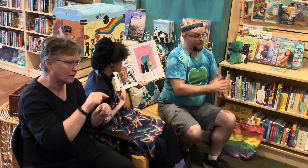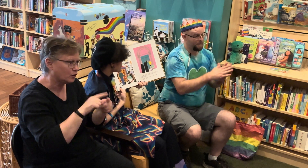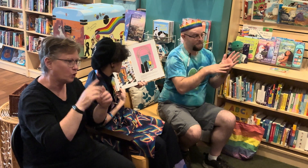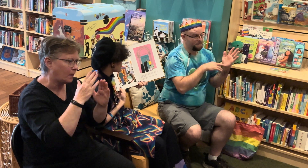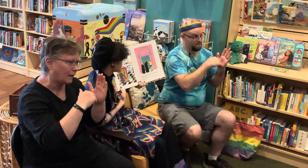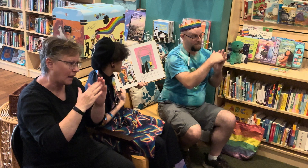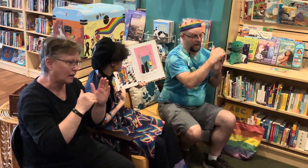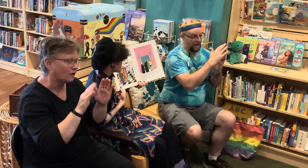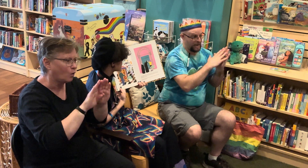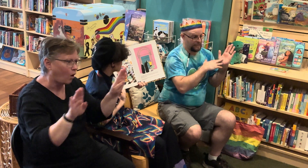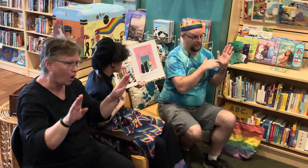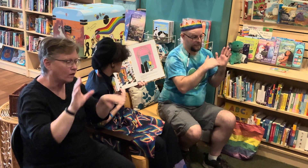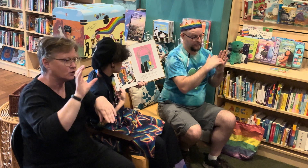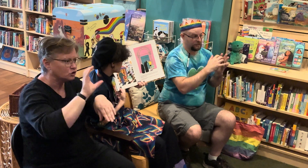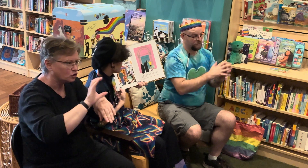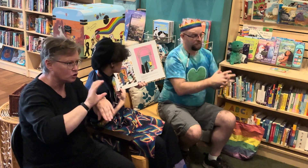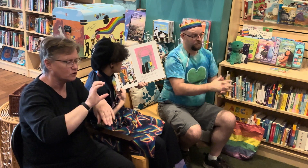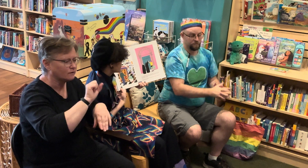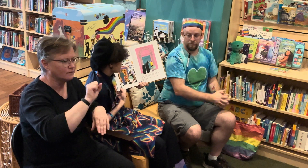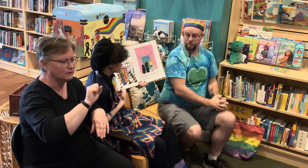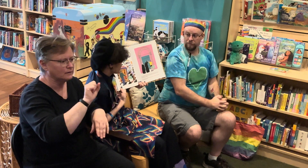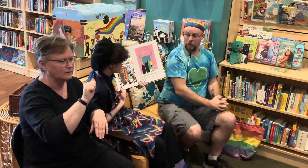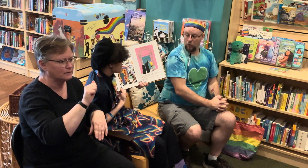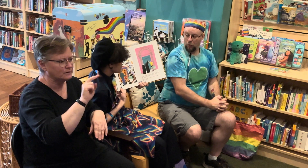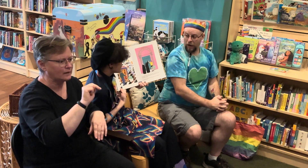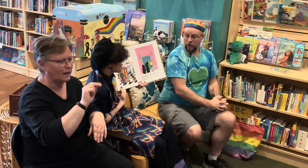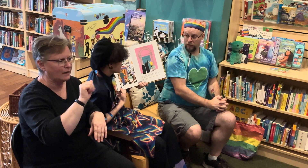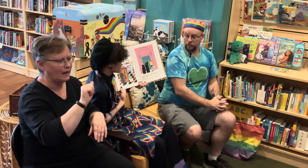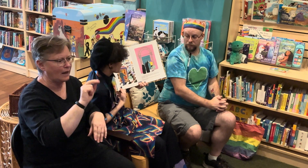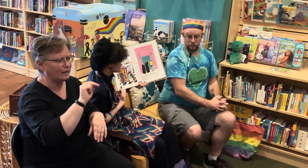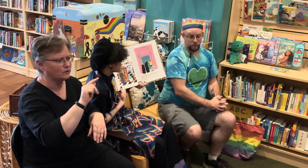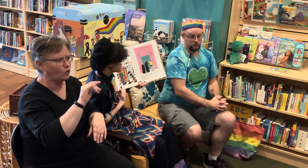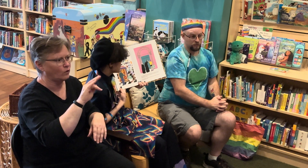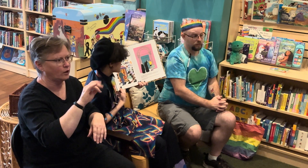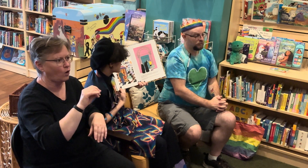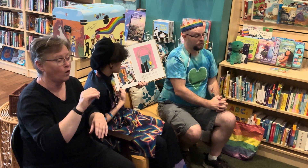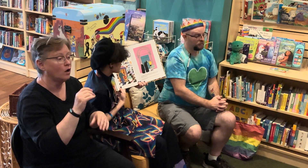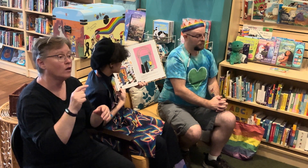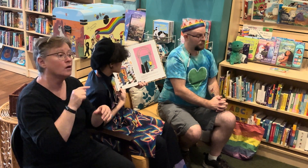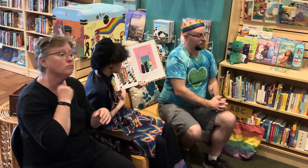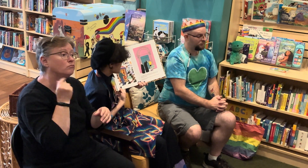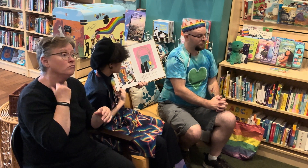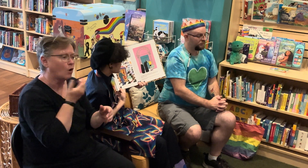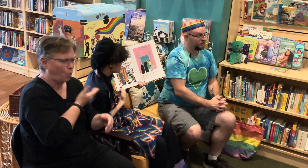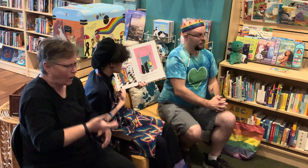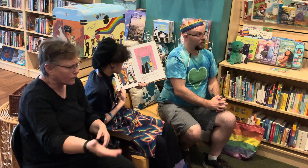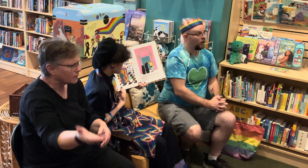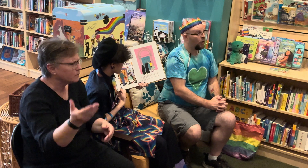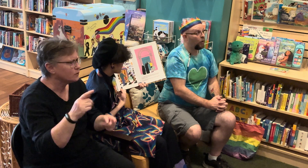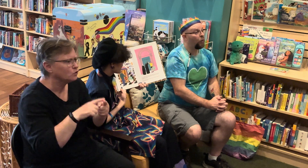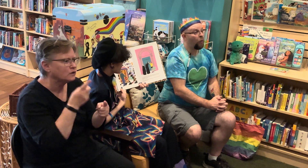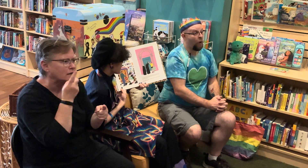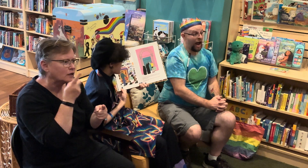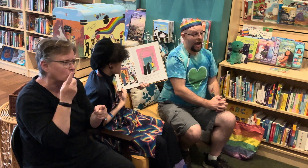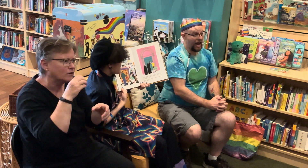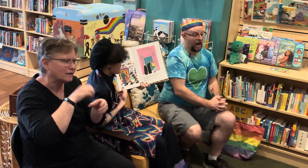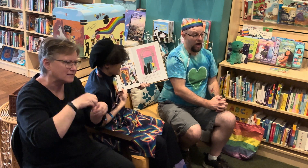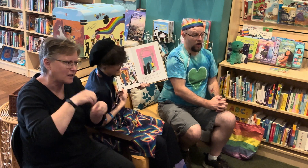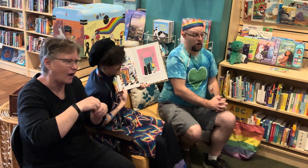the Church of St. Antonio. The friars who lived there welcomed him to dinner inside their monastery.